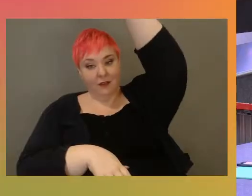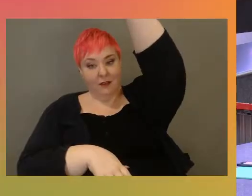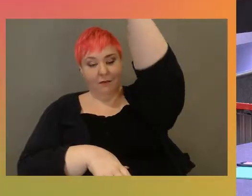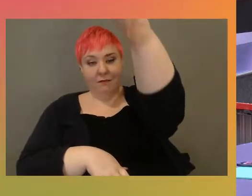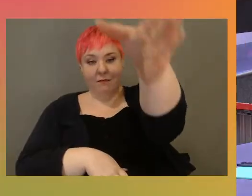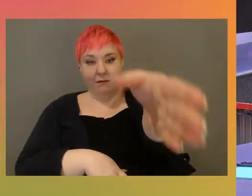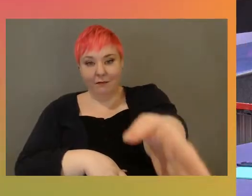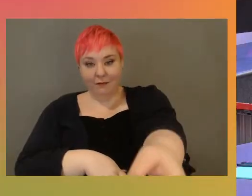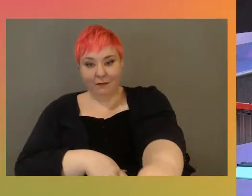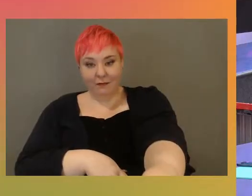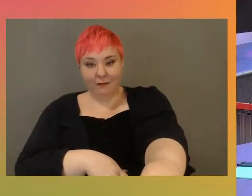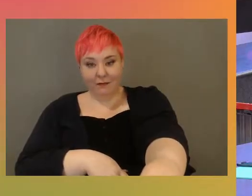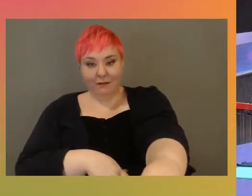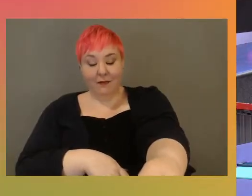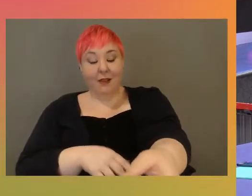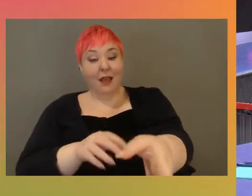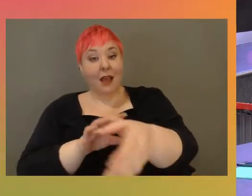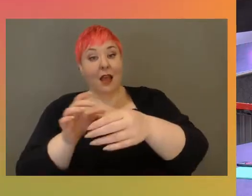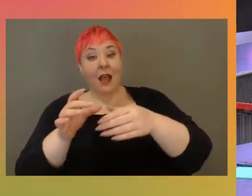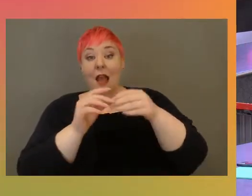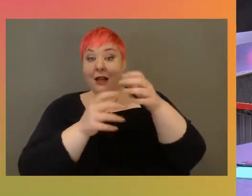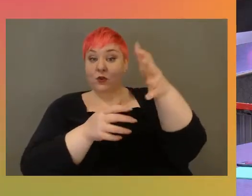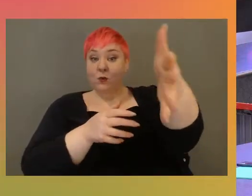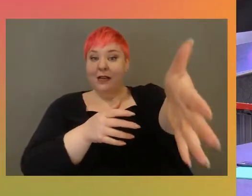DROP IT OPEN TO THE SIDE, REACH